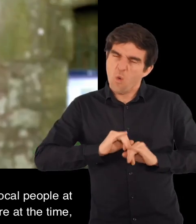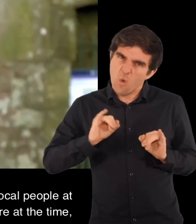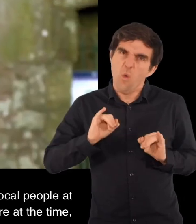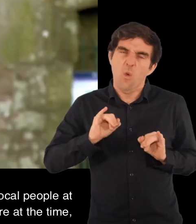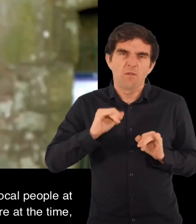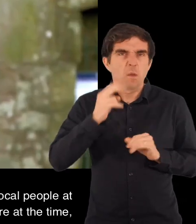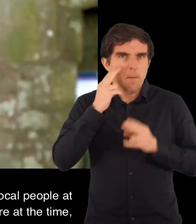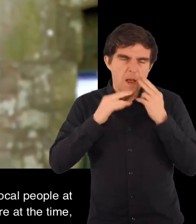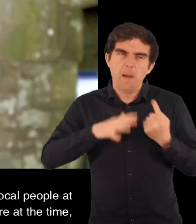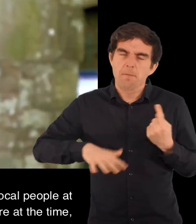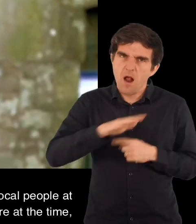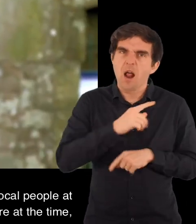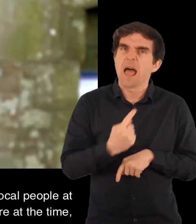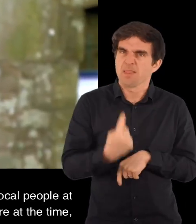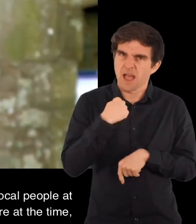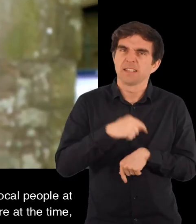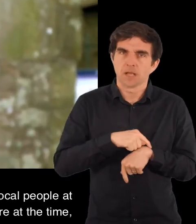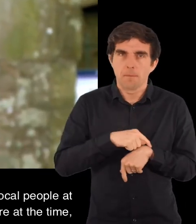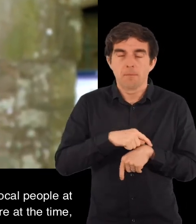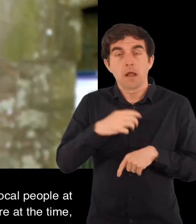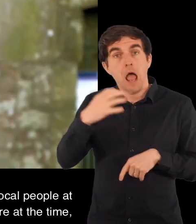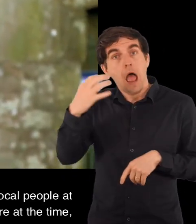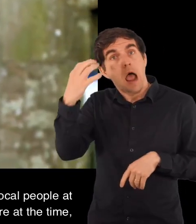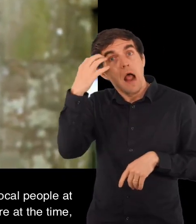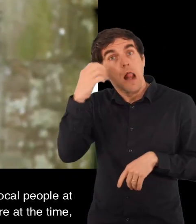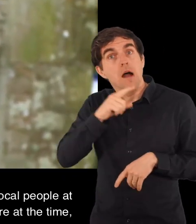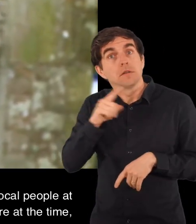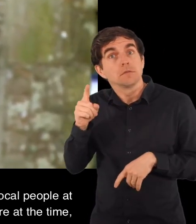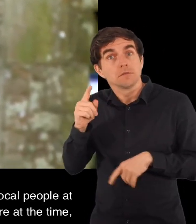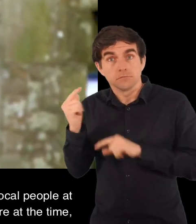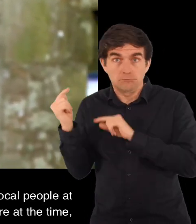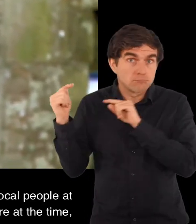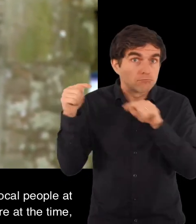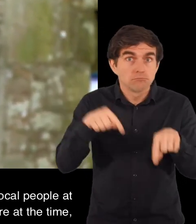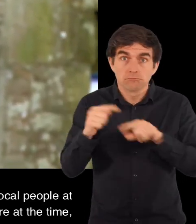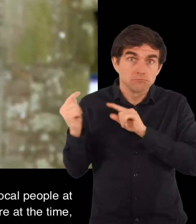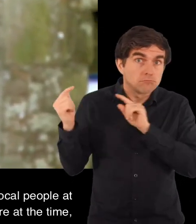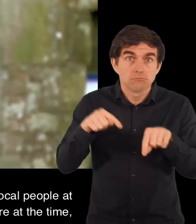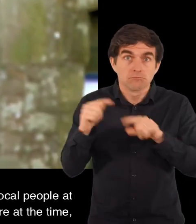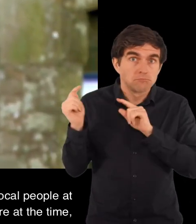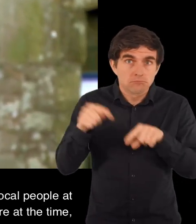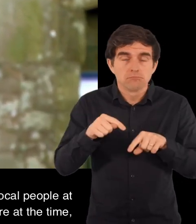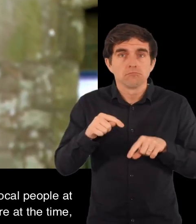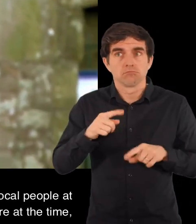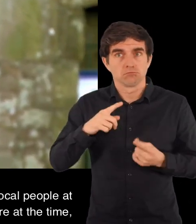That was a disastrous time for the local people at that time. The English who were here at the time,